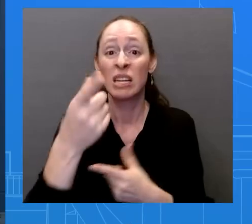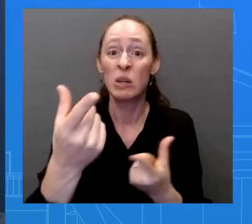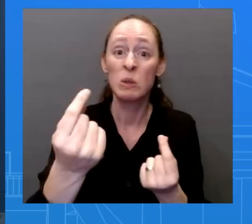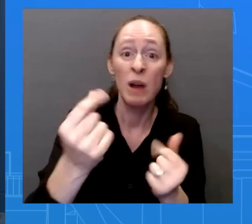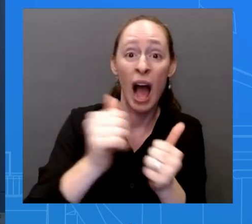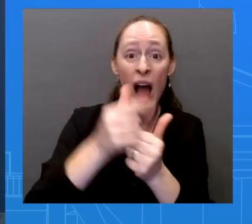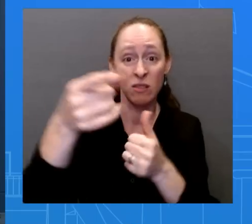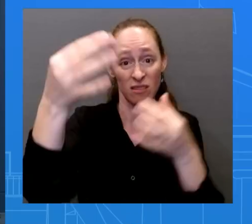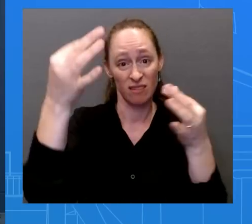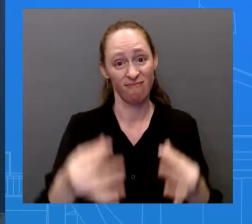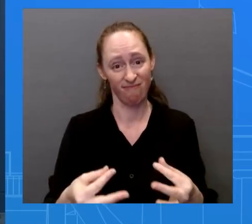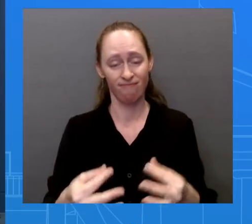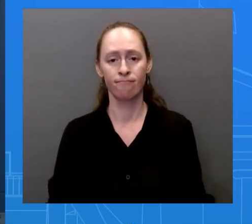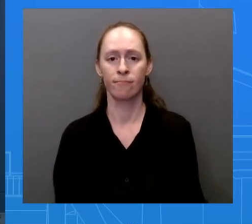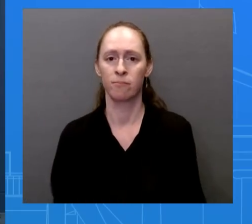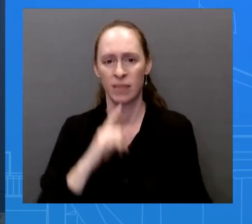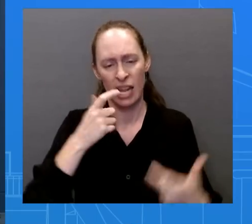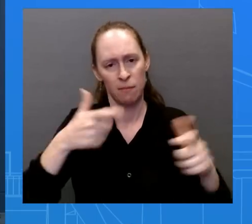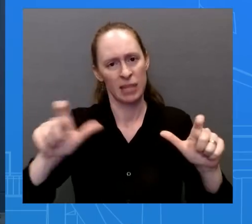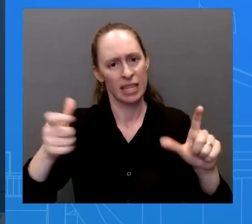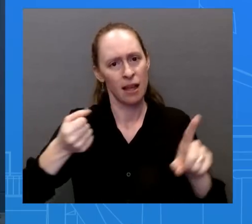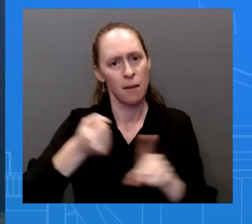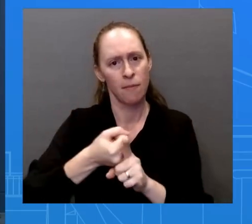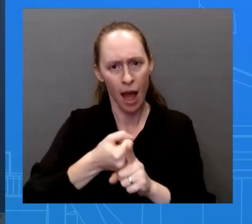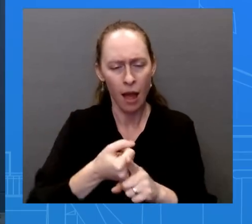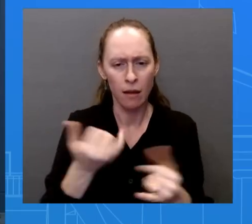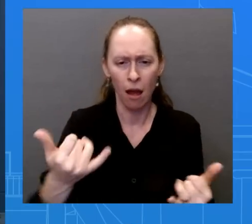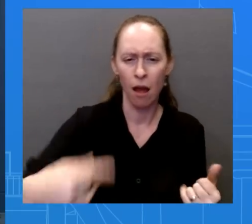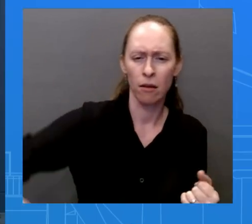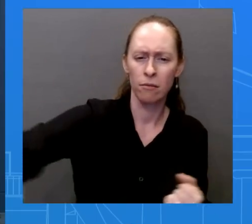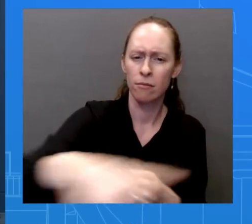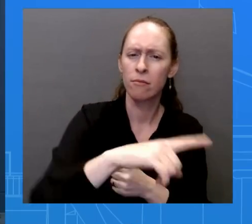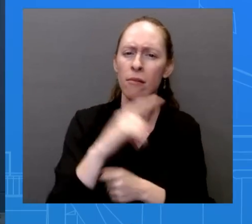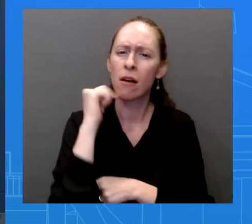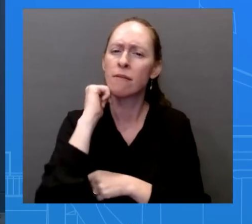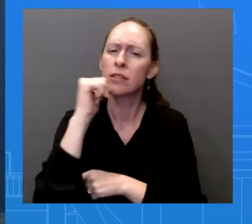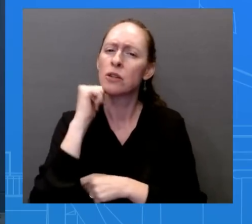what we can do to make sure we have a safe and healthy fall/winter holiday season.